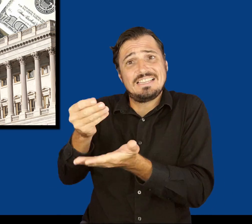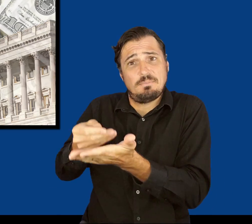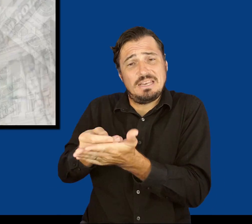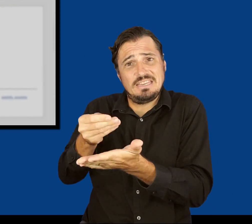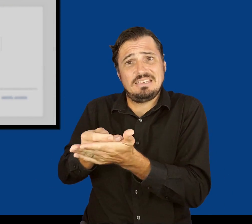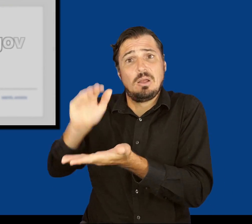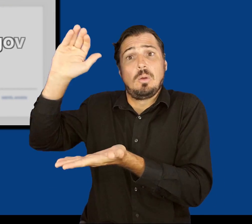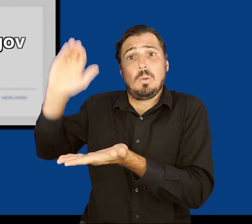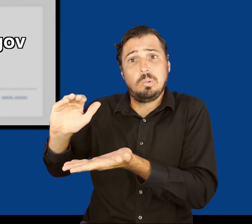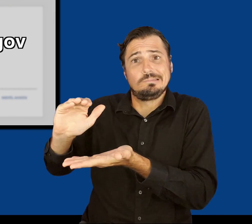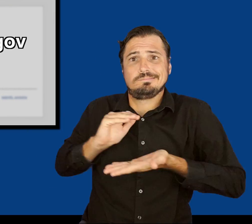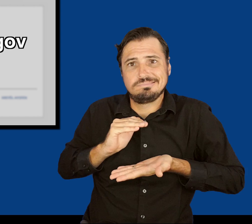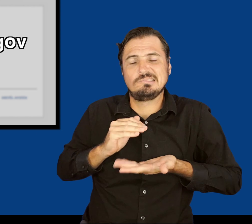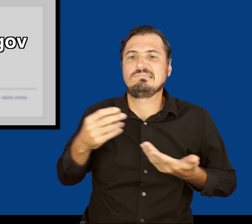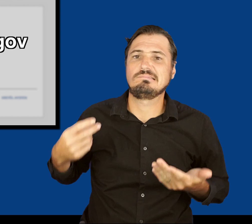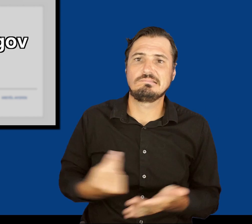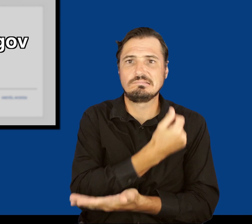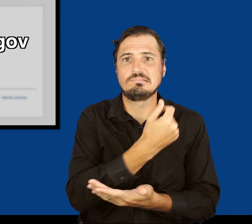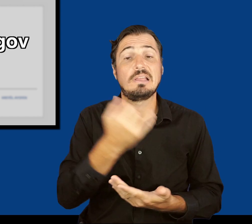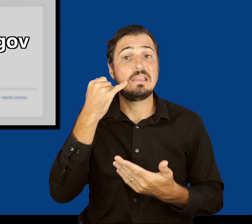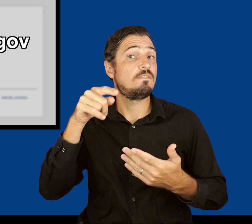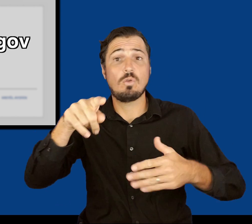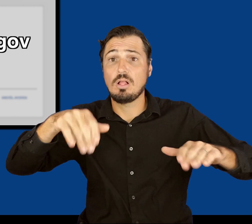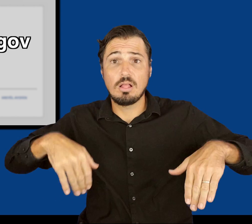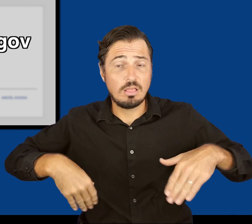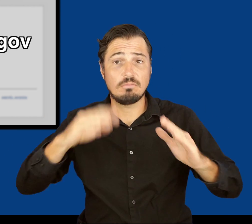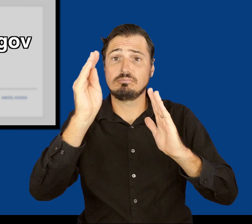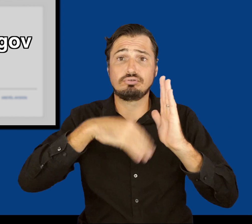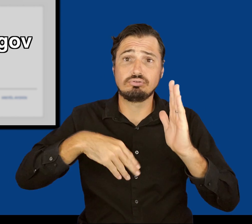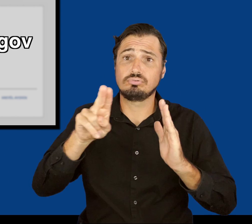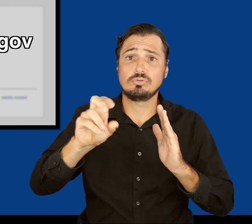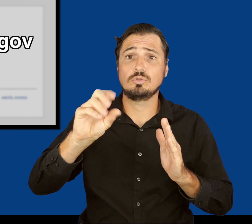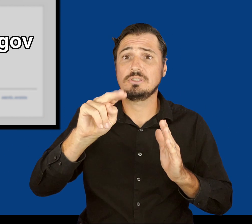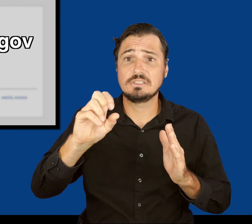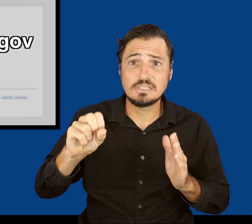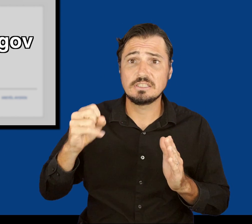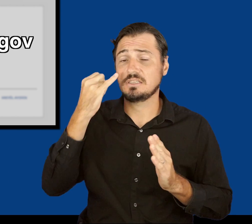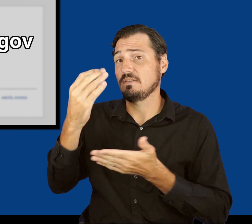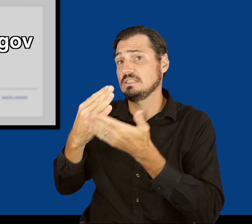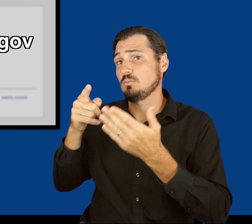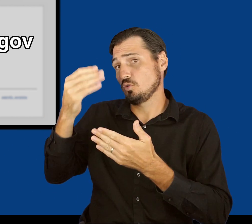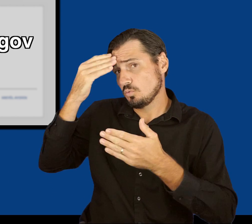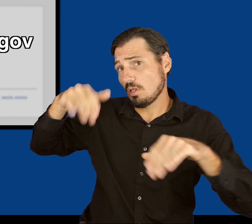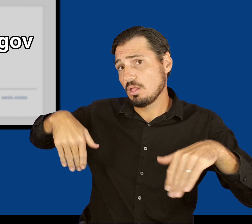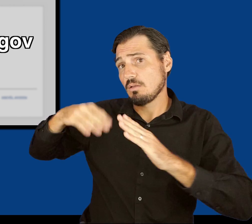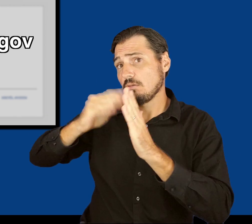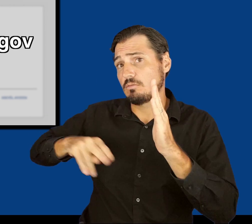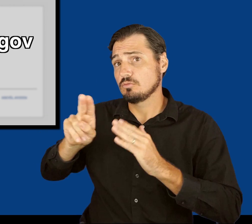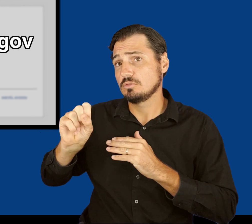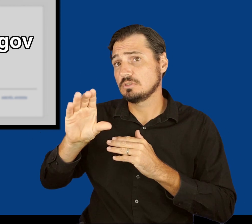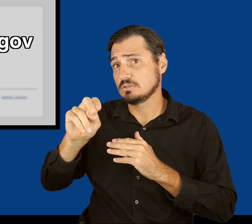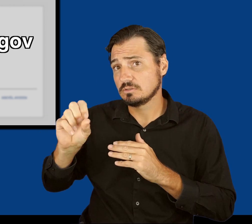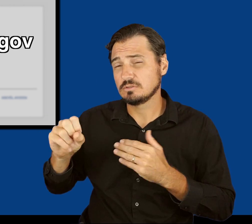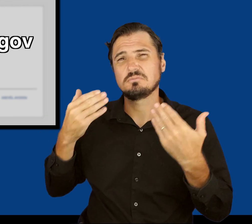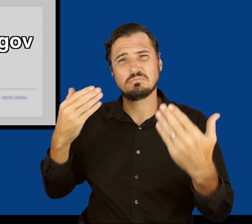If you or anyone you know has not yet filed the Census form, please visit my2020census.gov and do it today